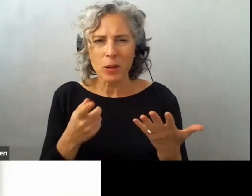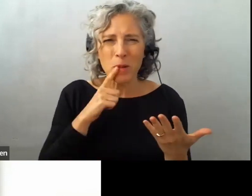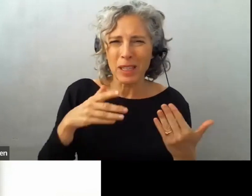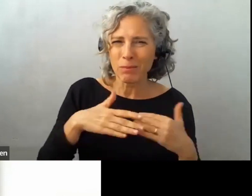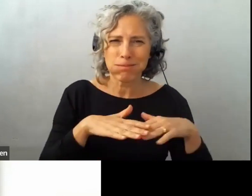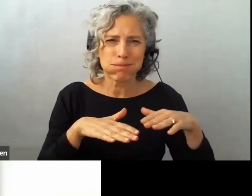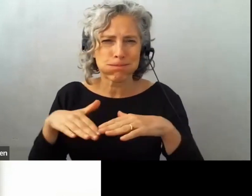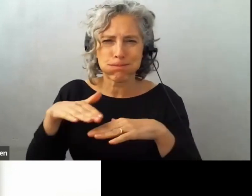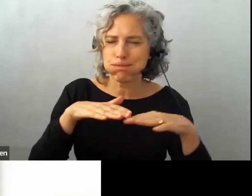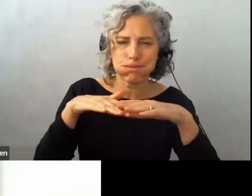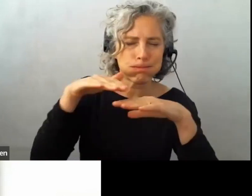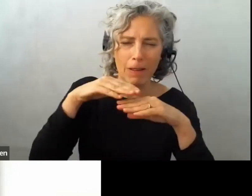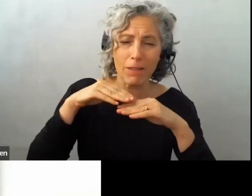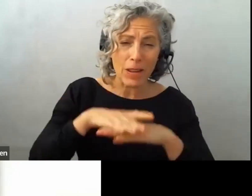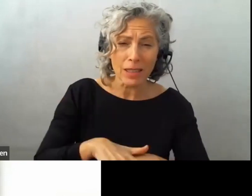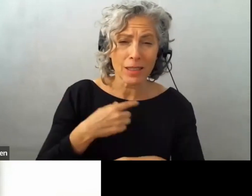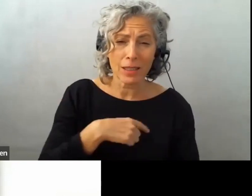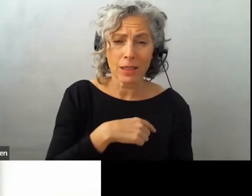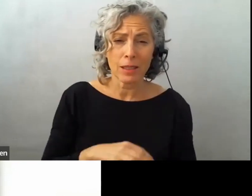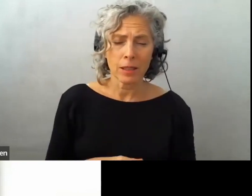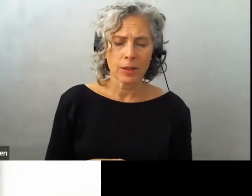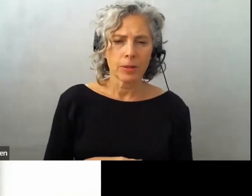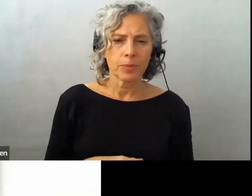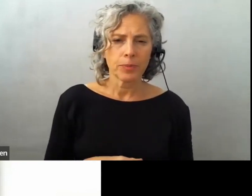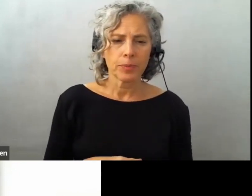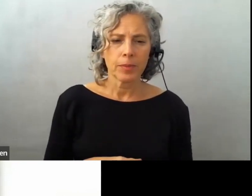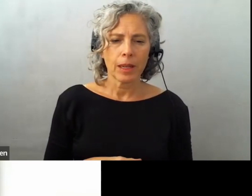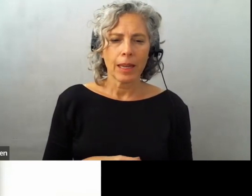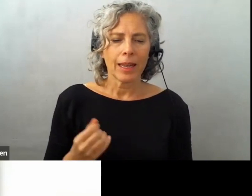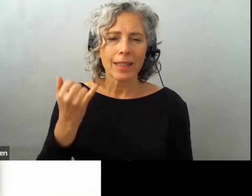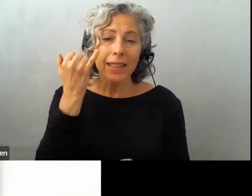affect us how these gaps in our